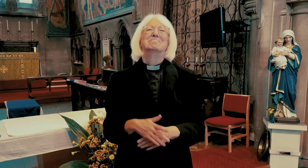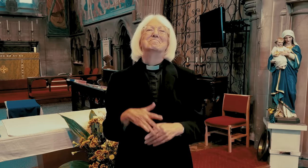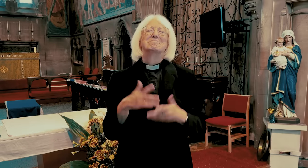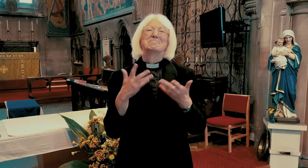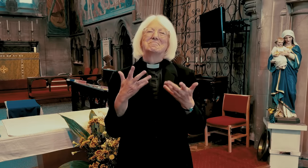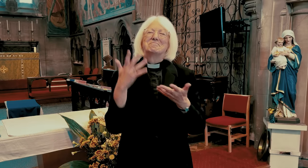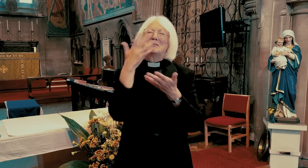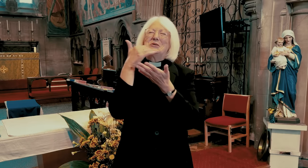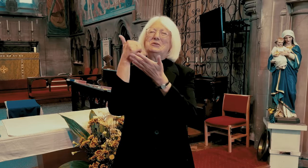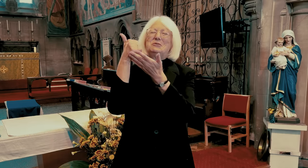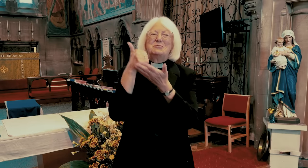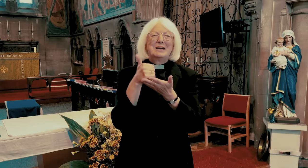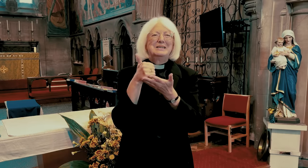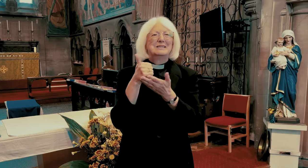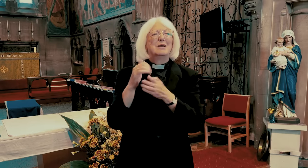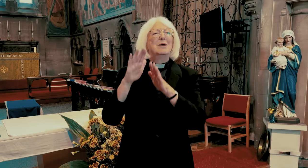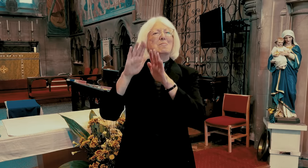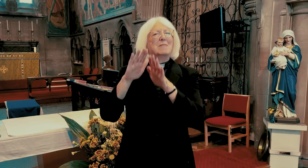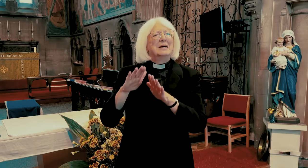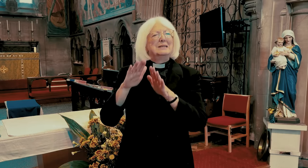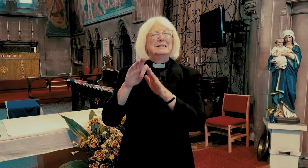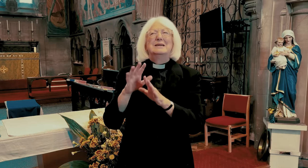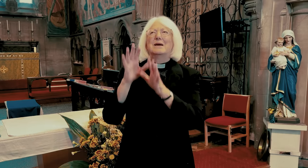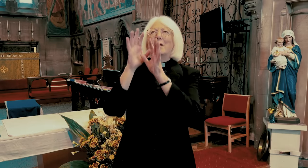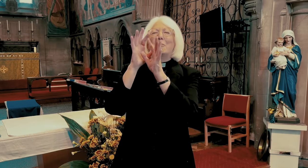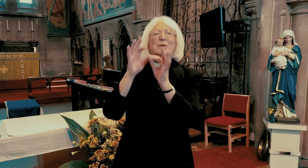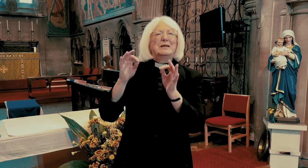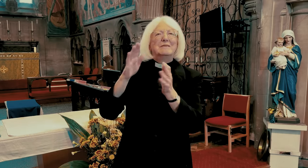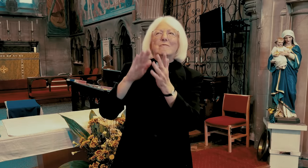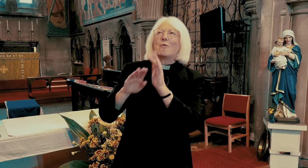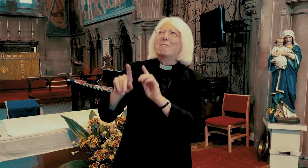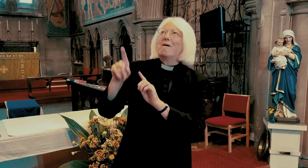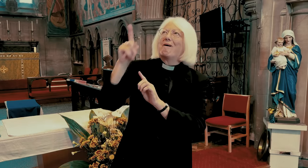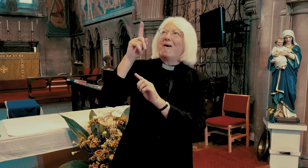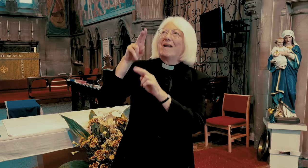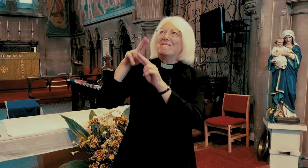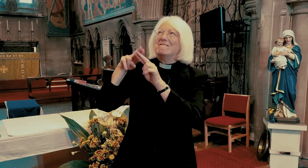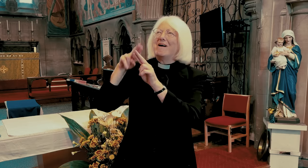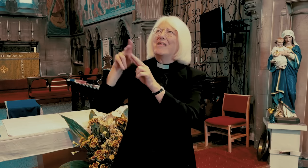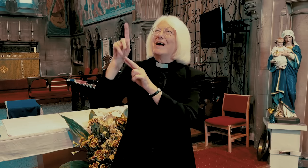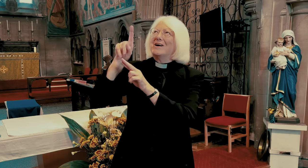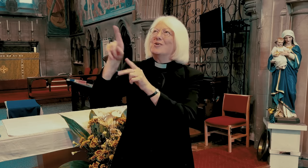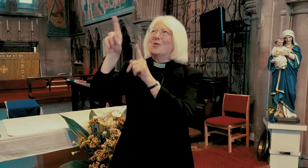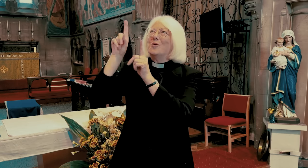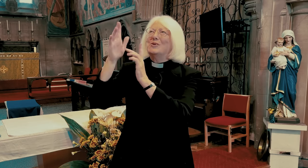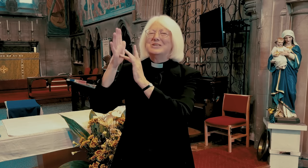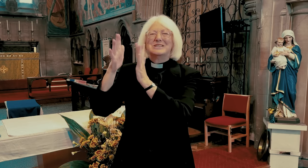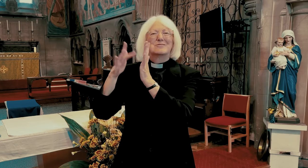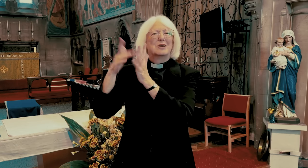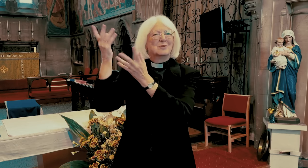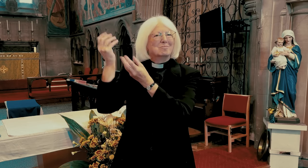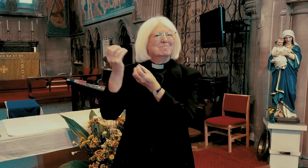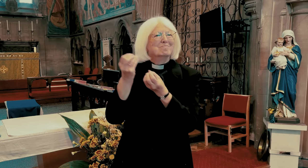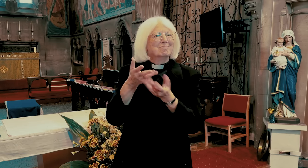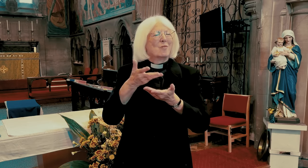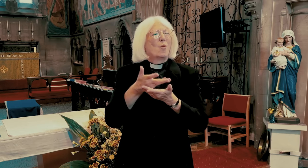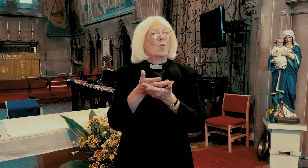[Gill's Translator] Grace, mercy, and peace from God our Father, and the Lord Jesus Christ be with you.